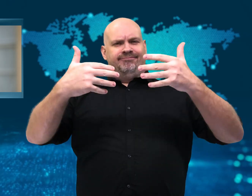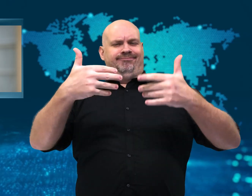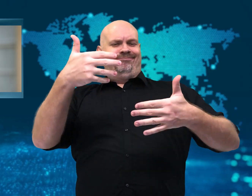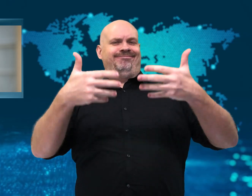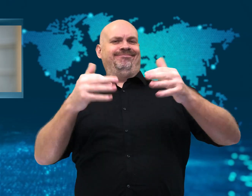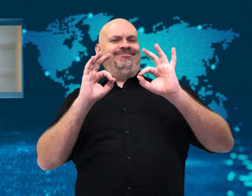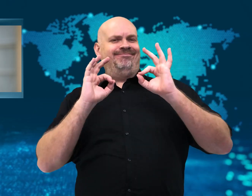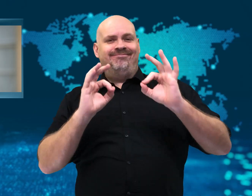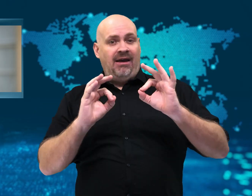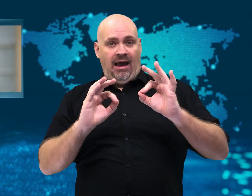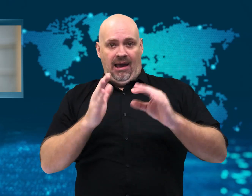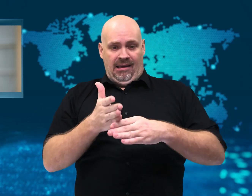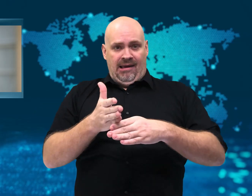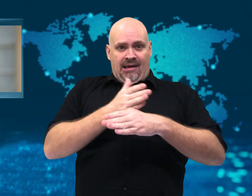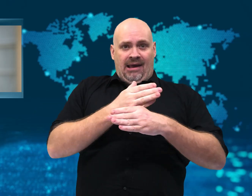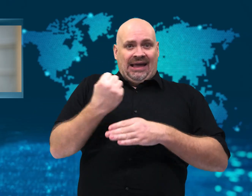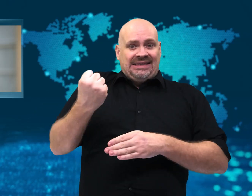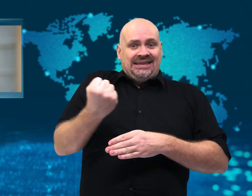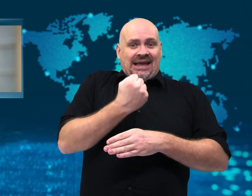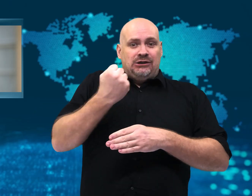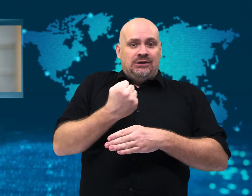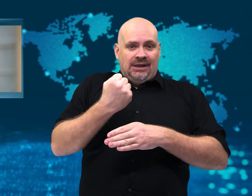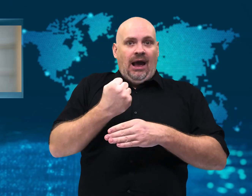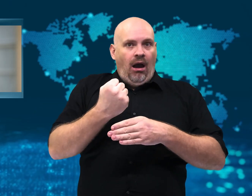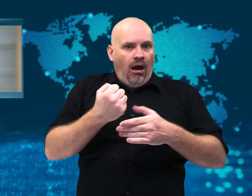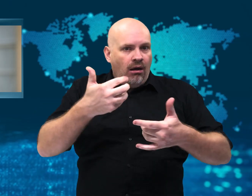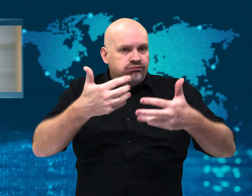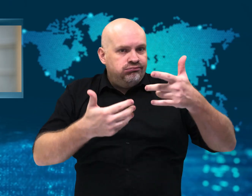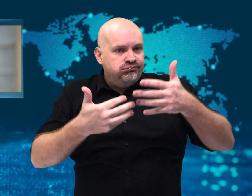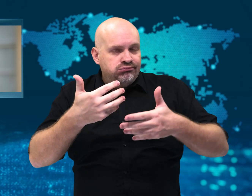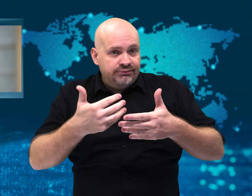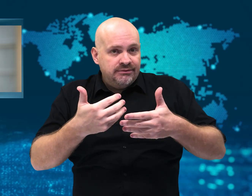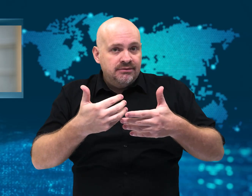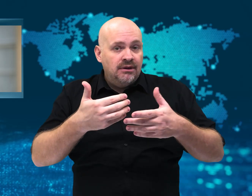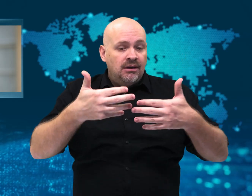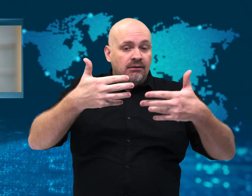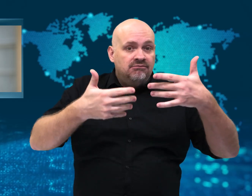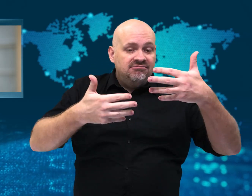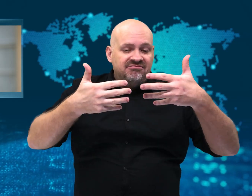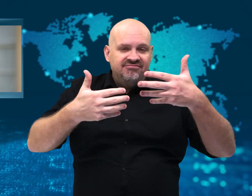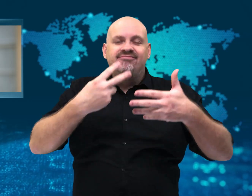but they started to trickle in on Saturday.